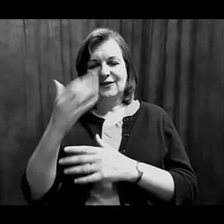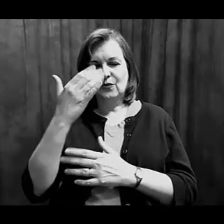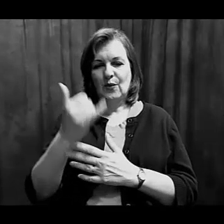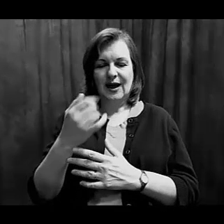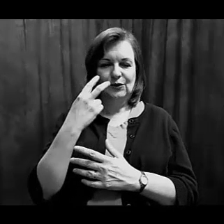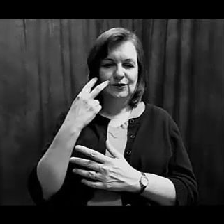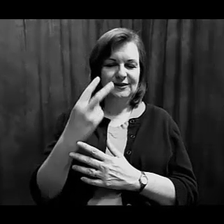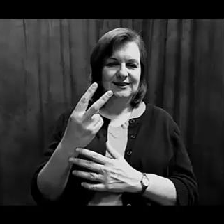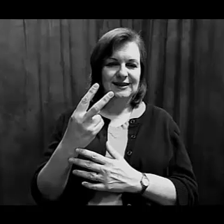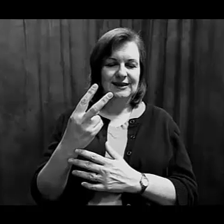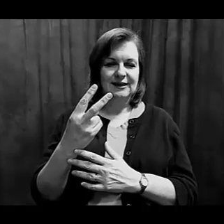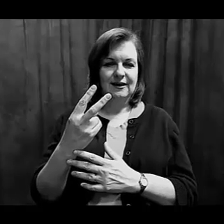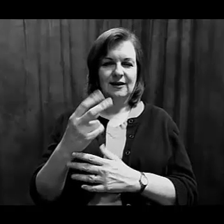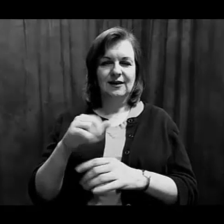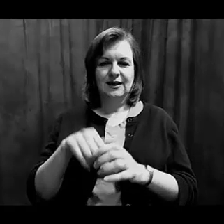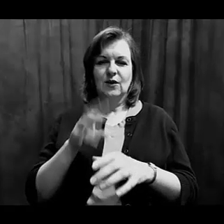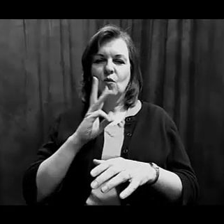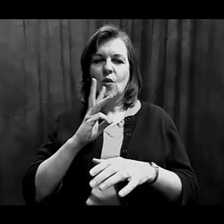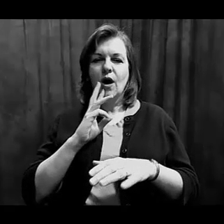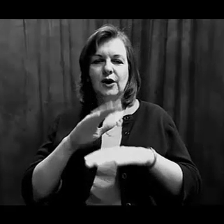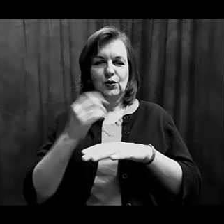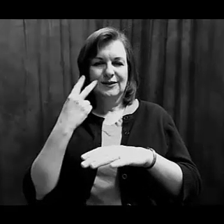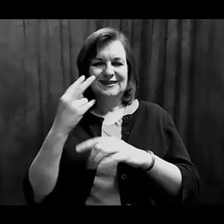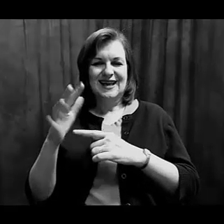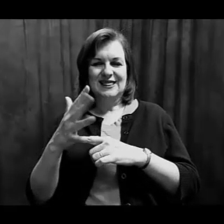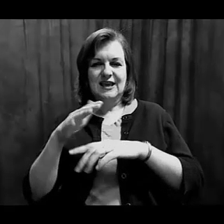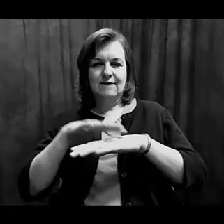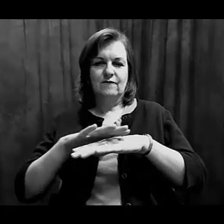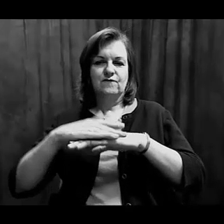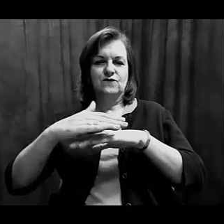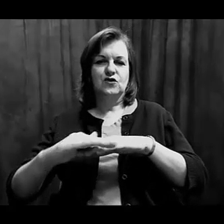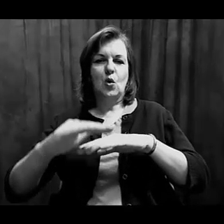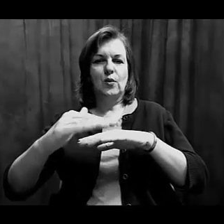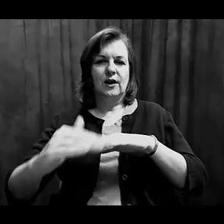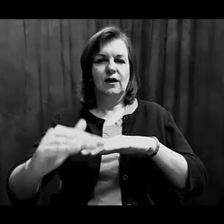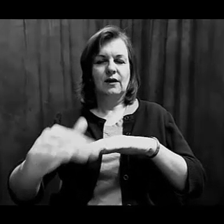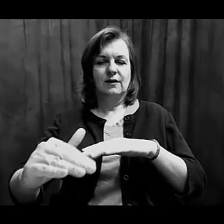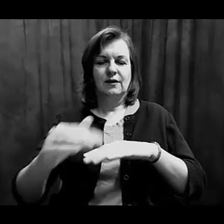so this is why you can see leaves and things floating on the surface of water